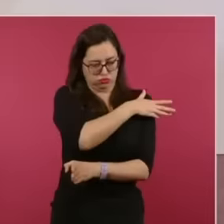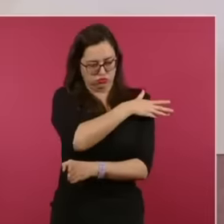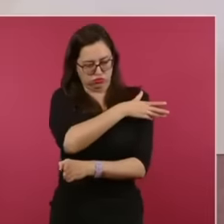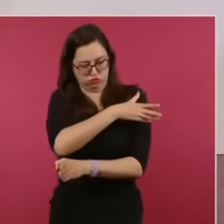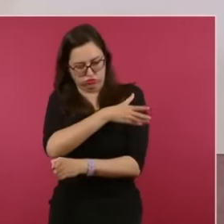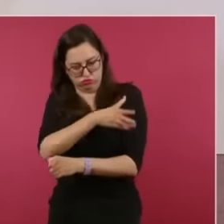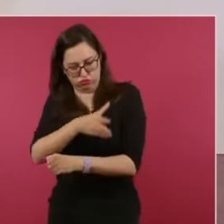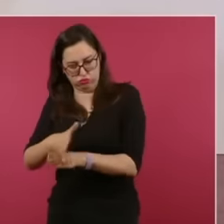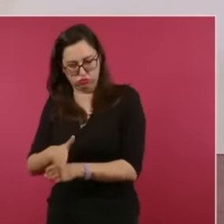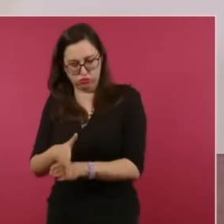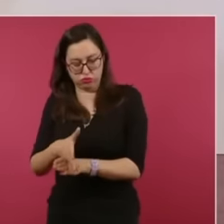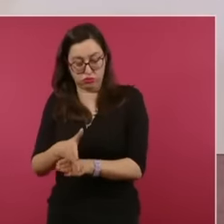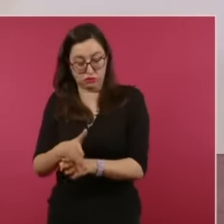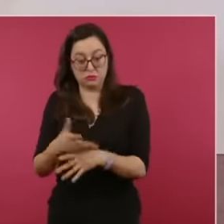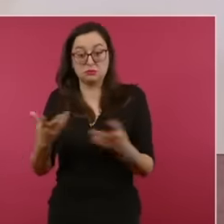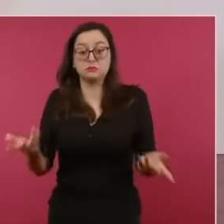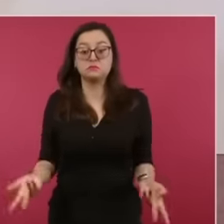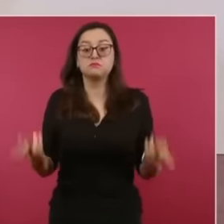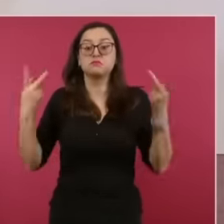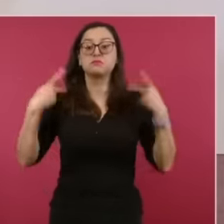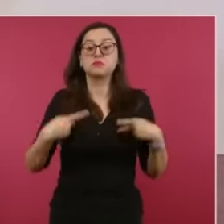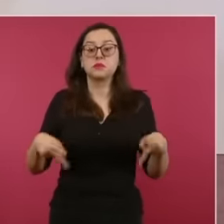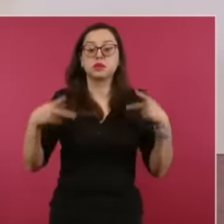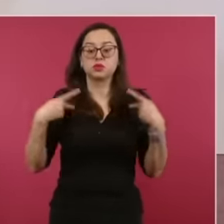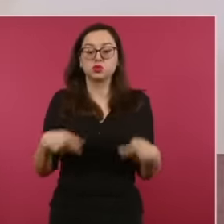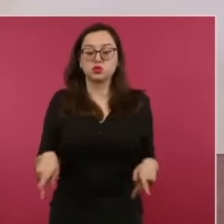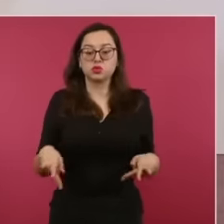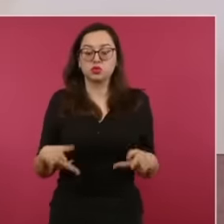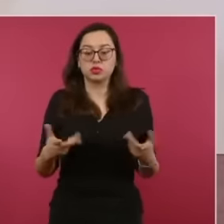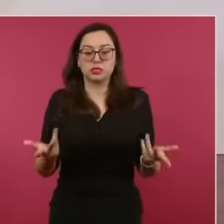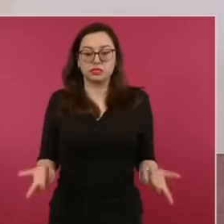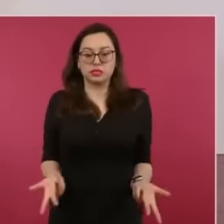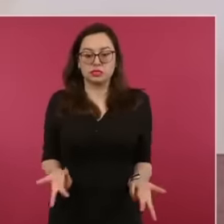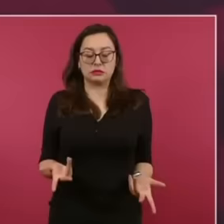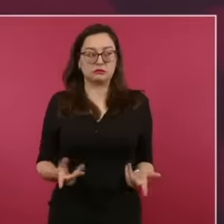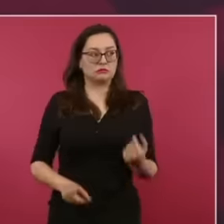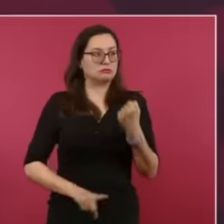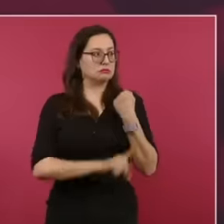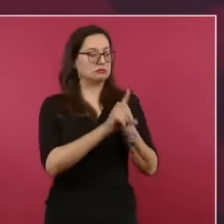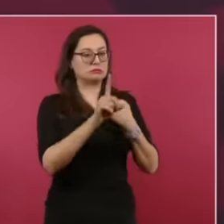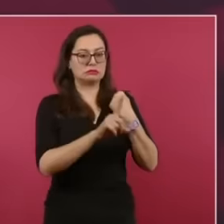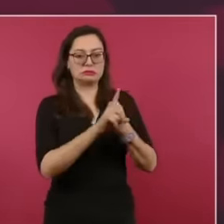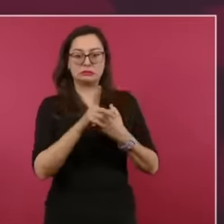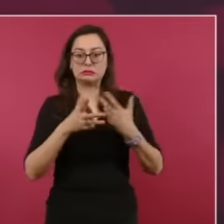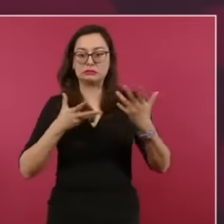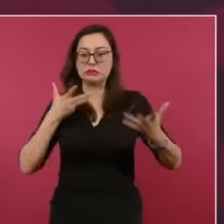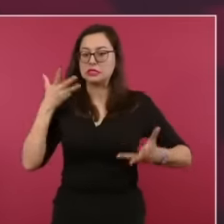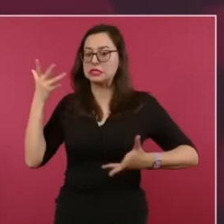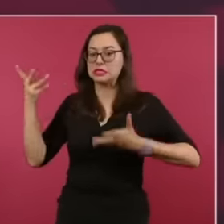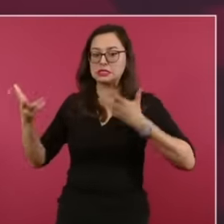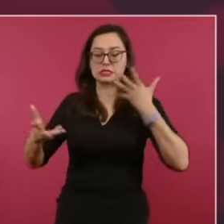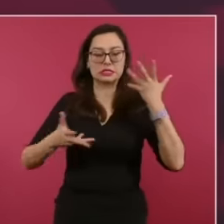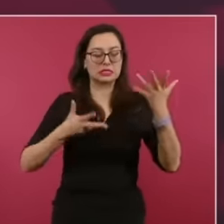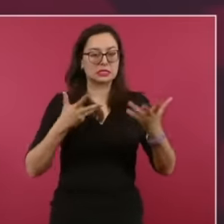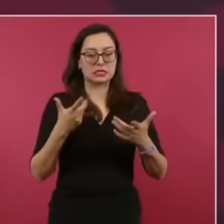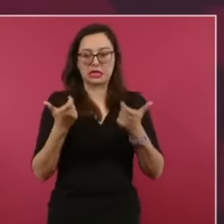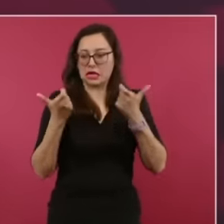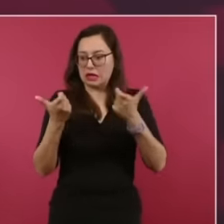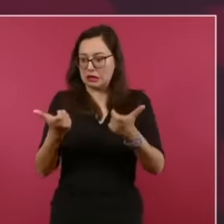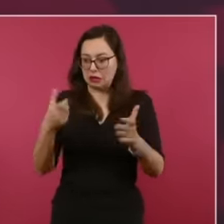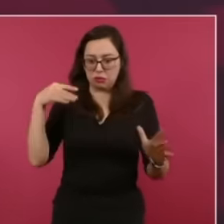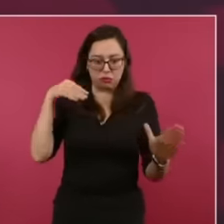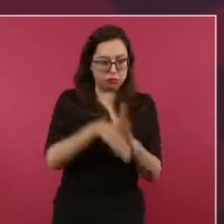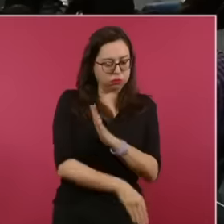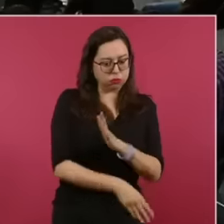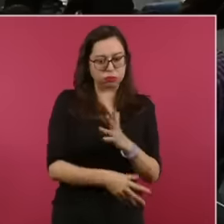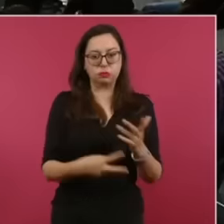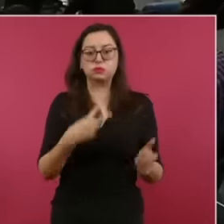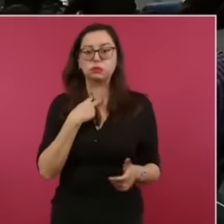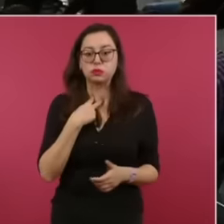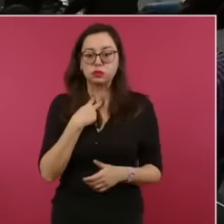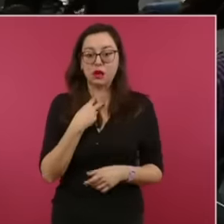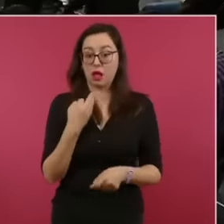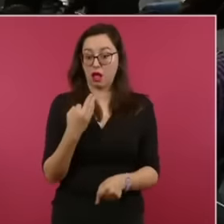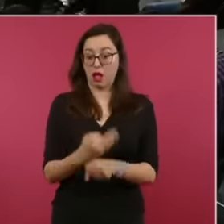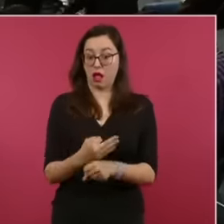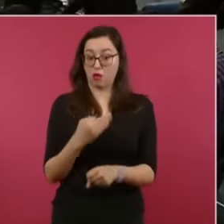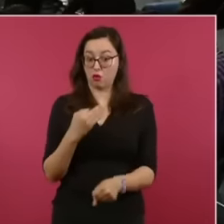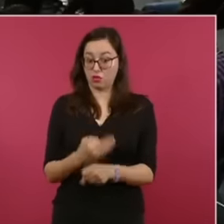looking for work due to the economic crisis it happens now because We have less unemployment